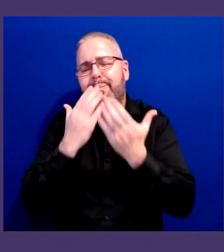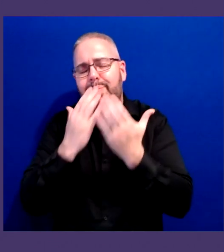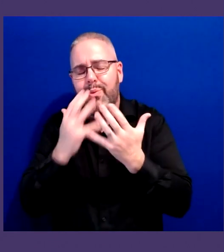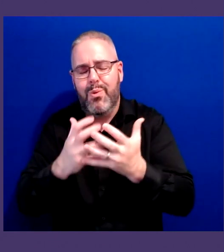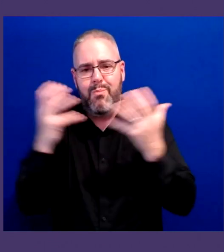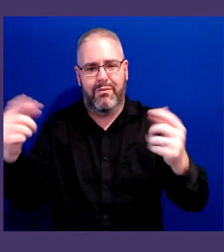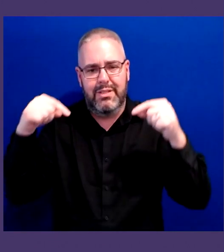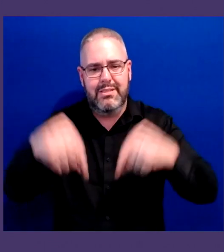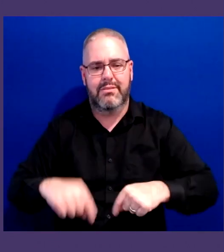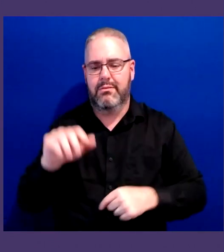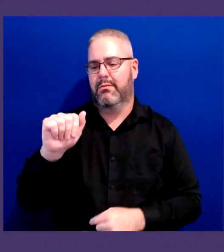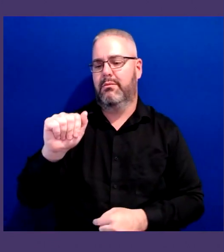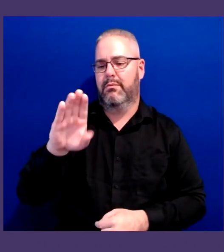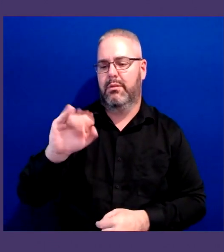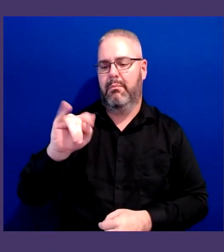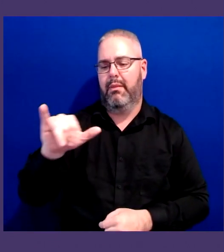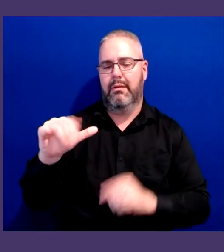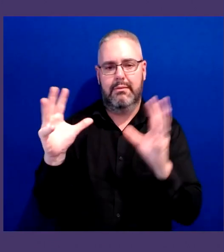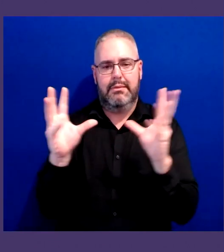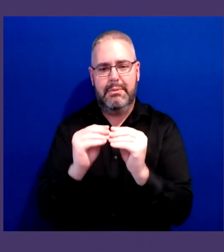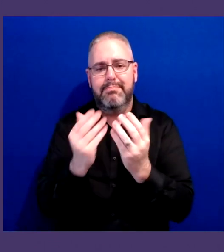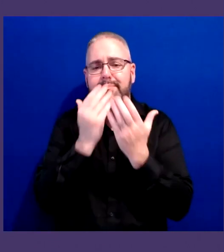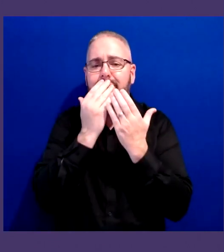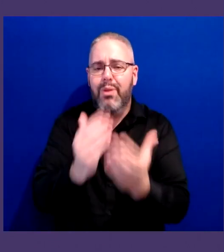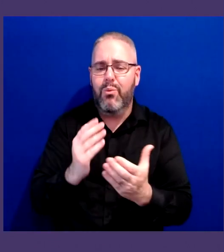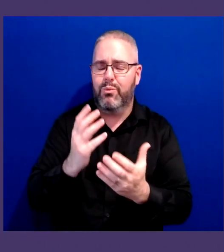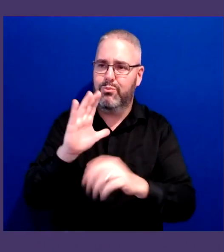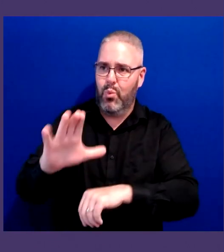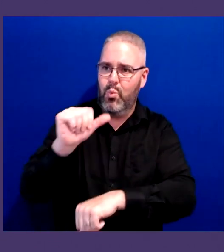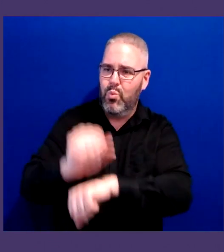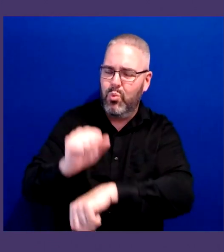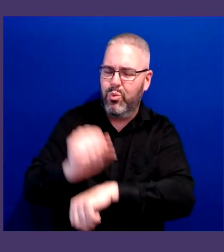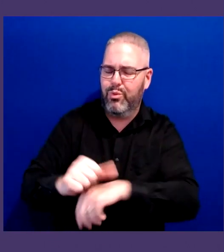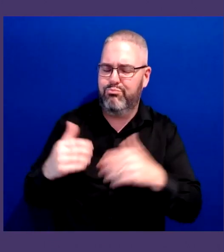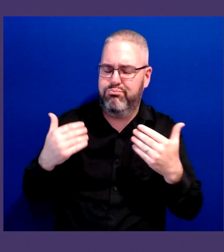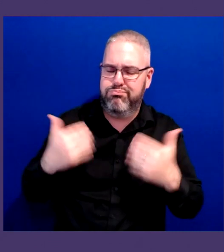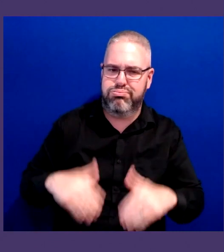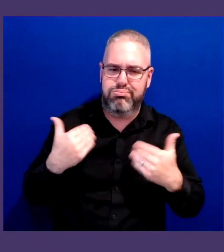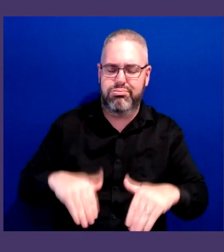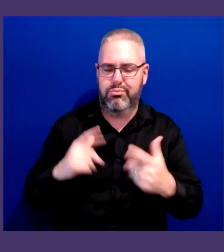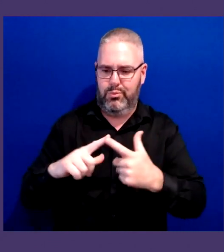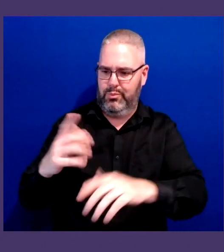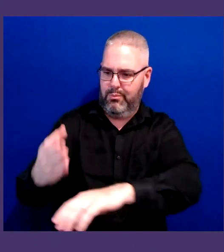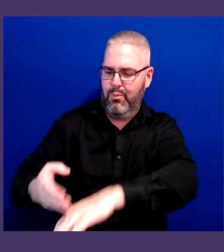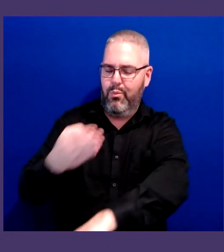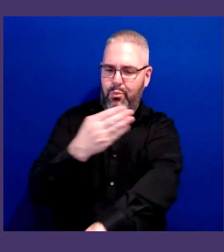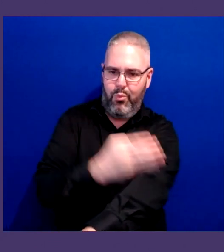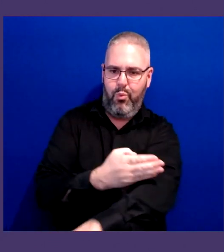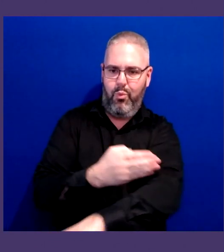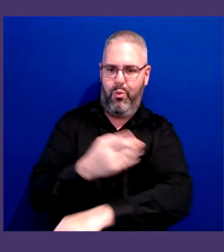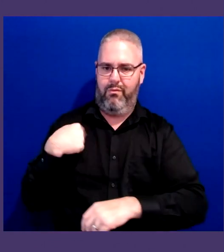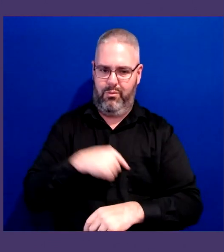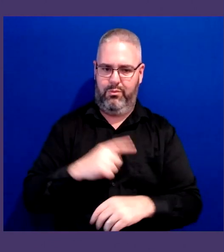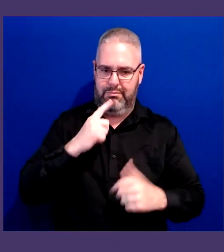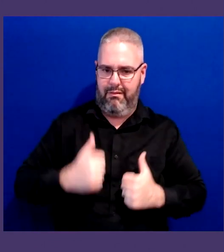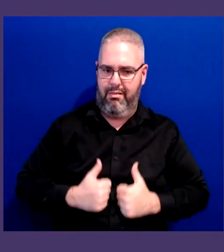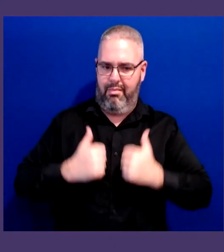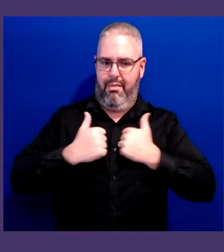Thank you so much for the work that you're doing to improve the lives and outcomes for people with disabilities.